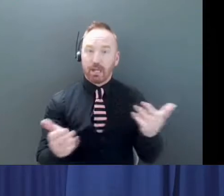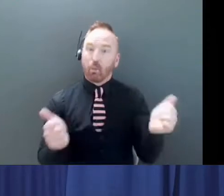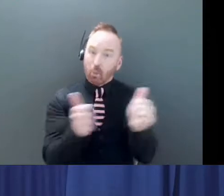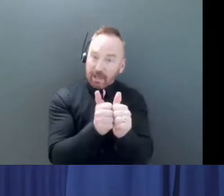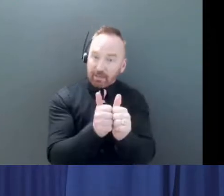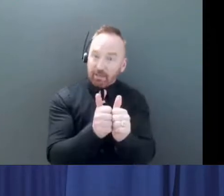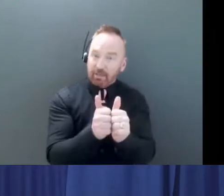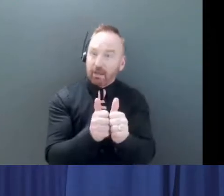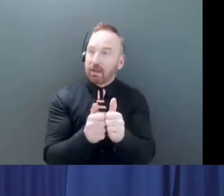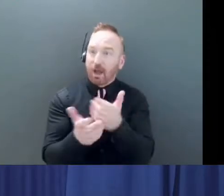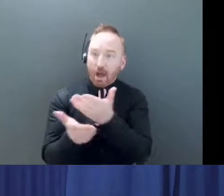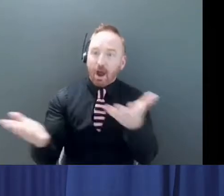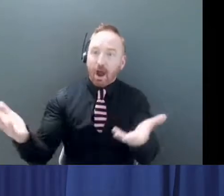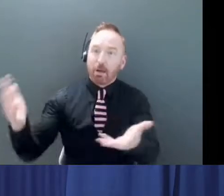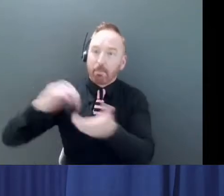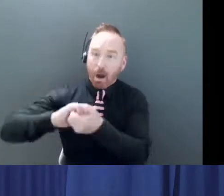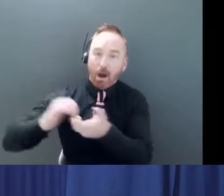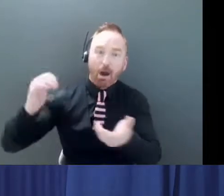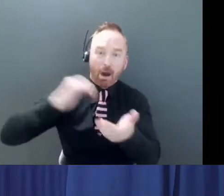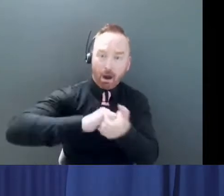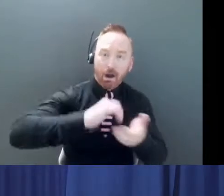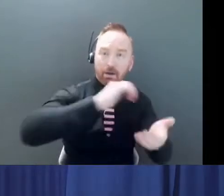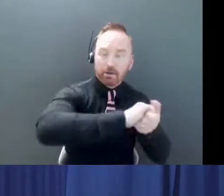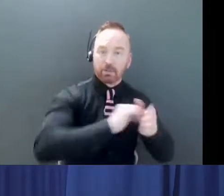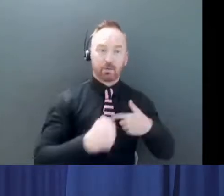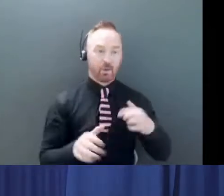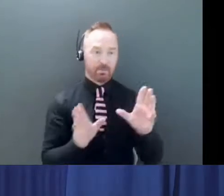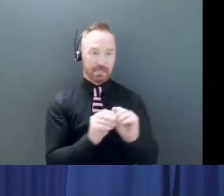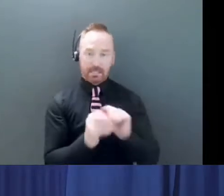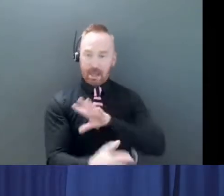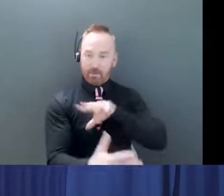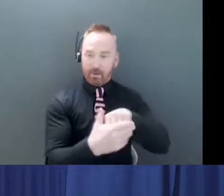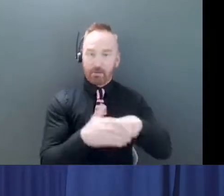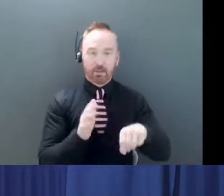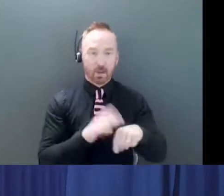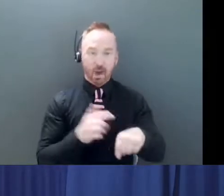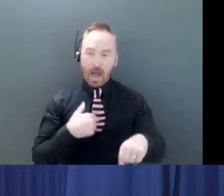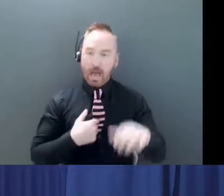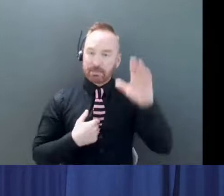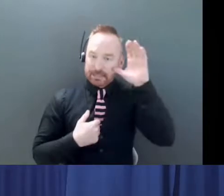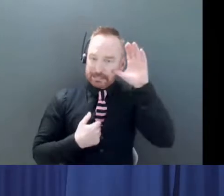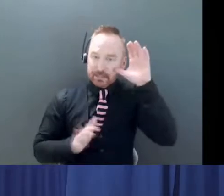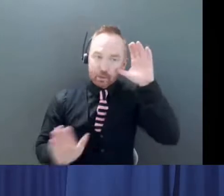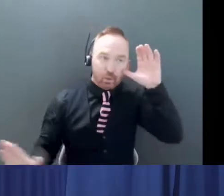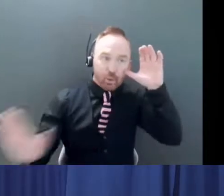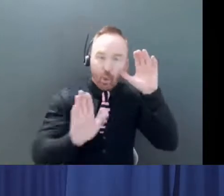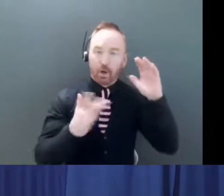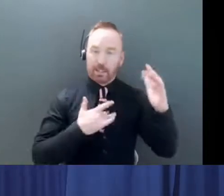Yukoners and that we are planning together. Students will not be required to wear a mask in the classroom this year.